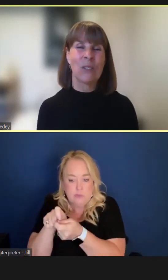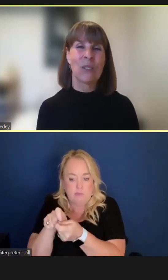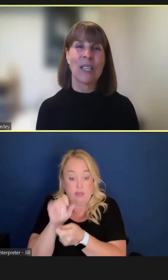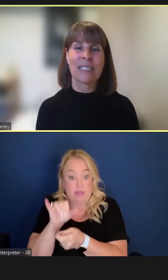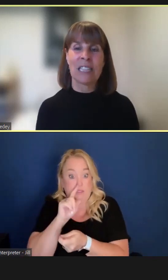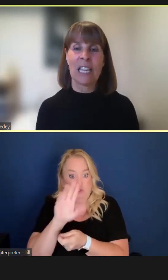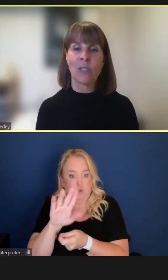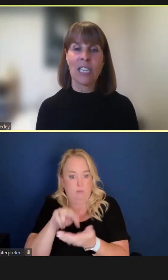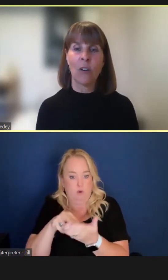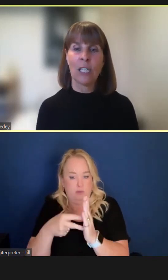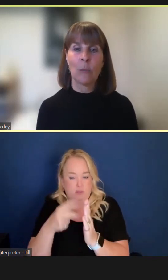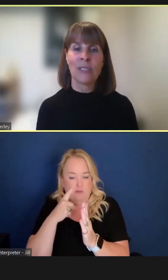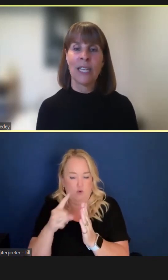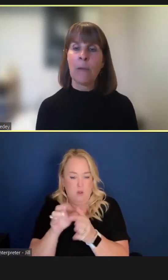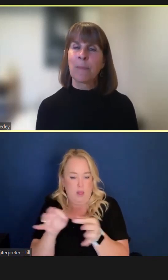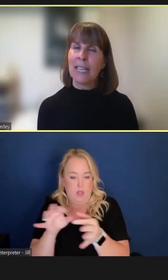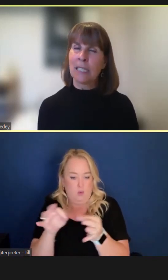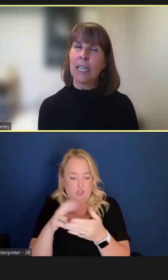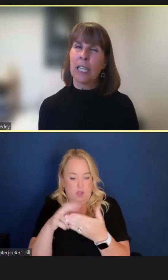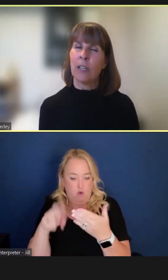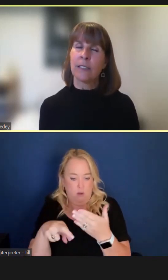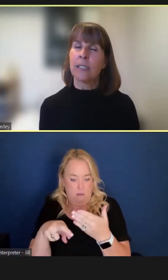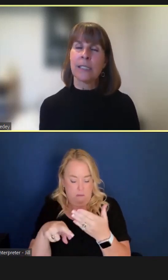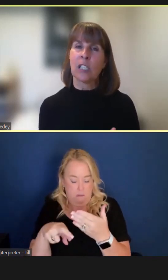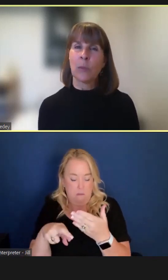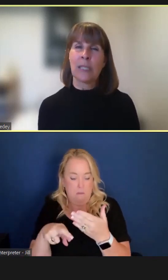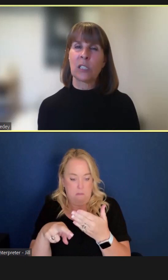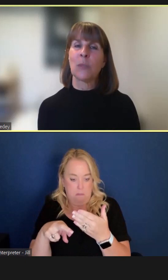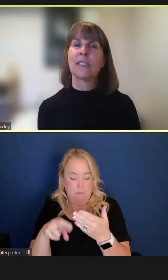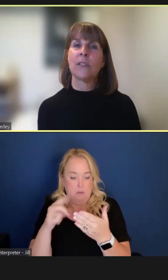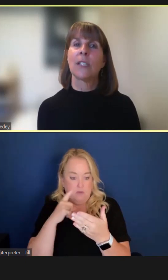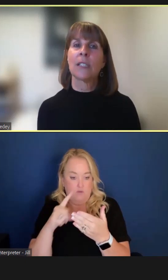collecting language outcomes as a lang as an assessment that's specific to